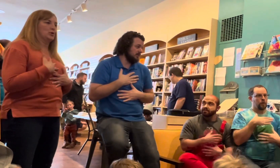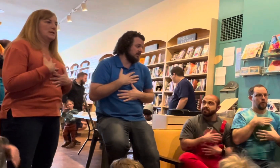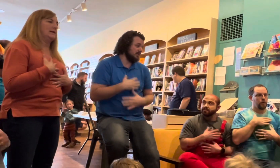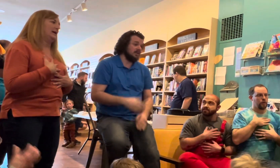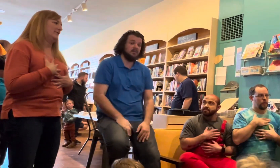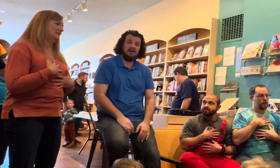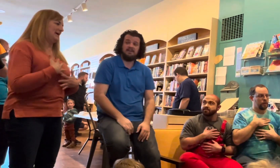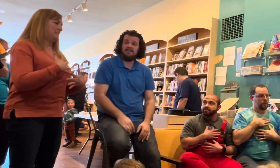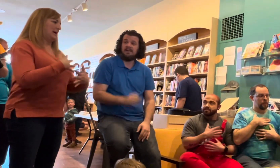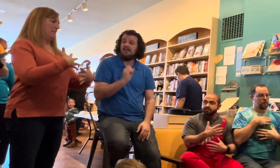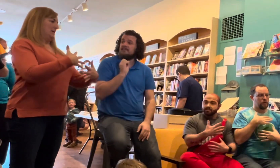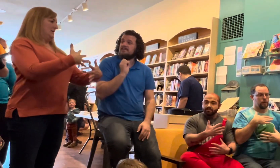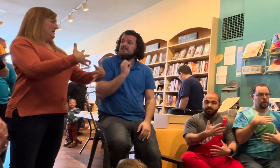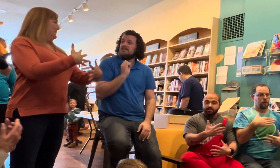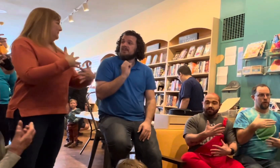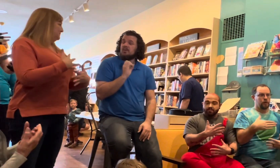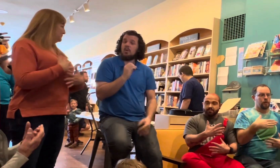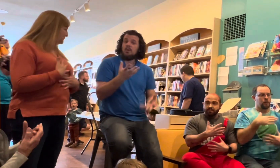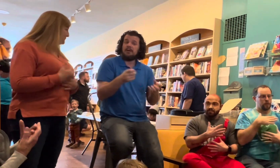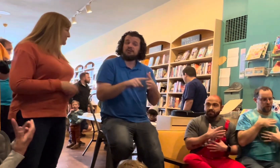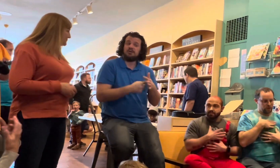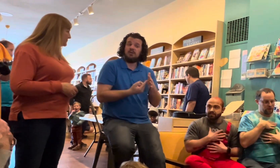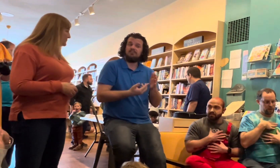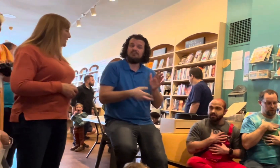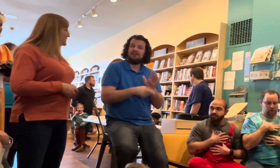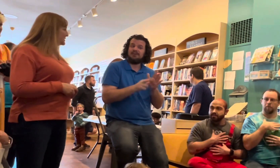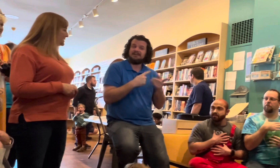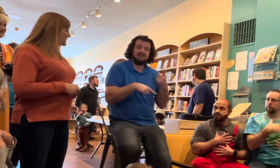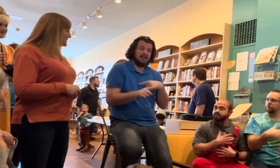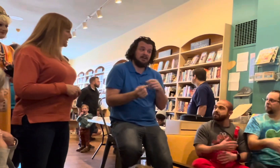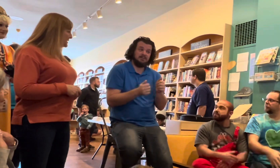"Breathing."